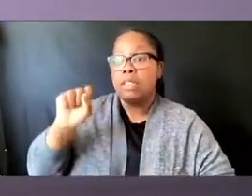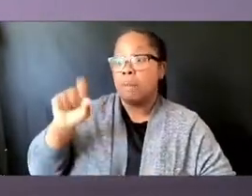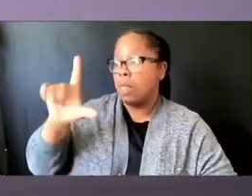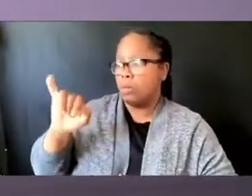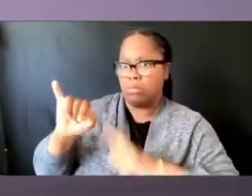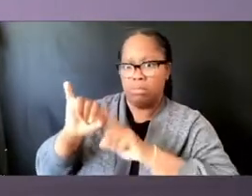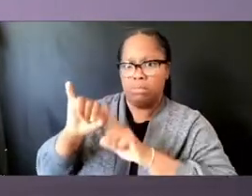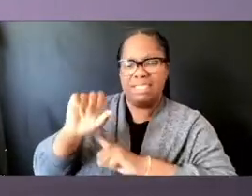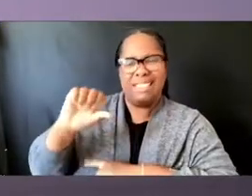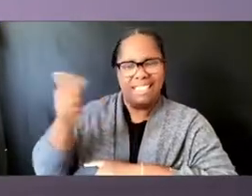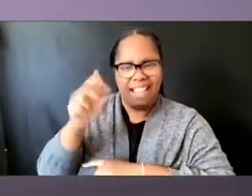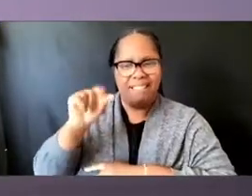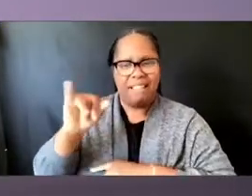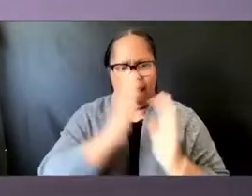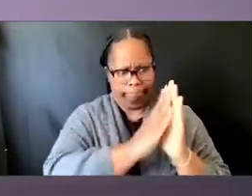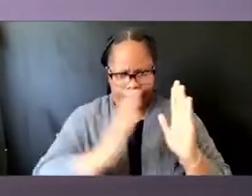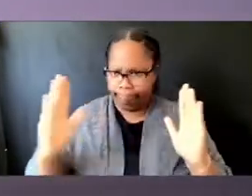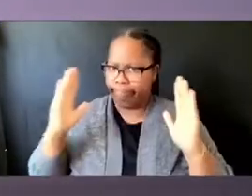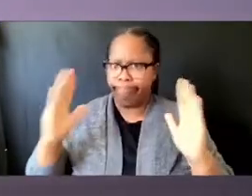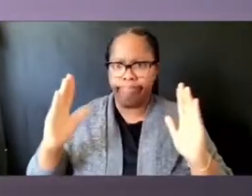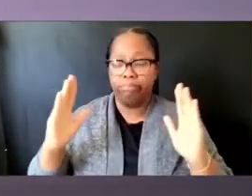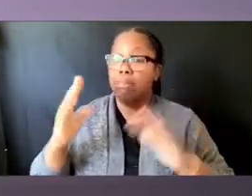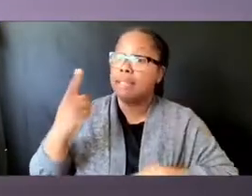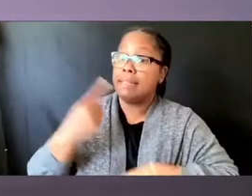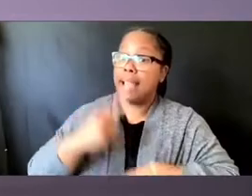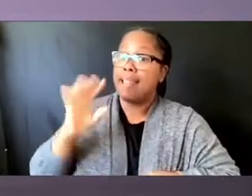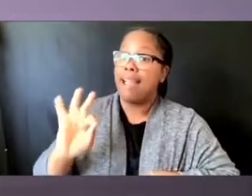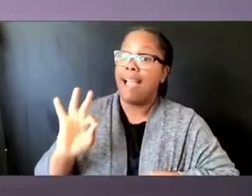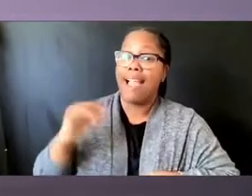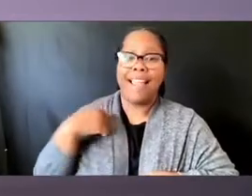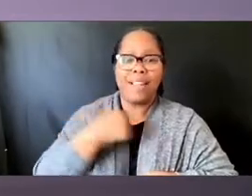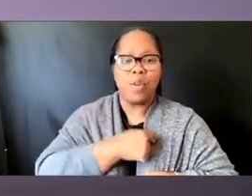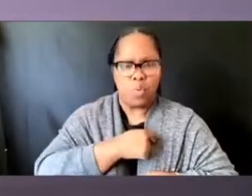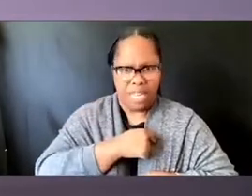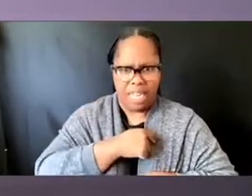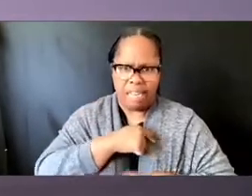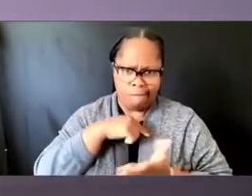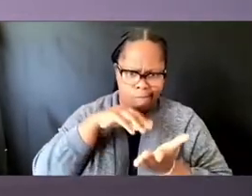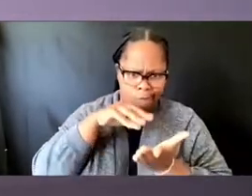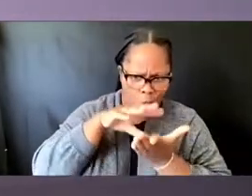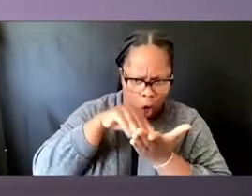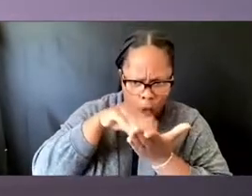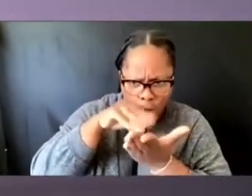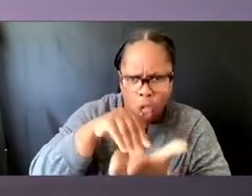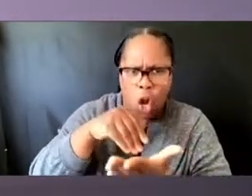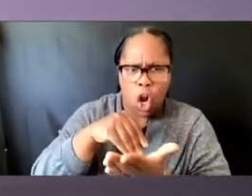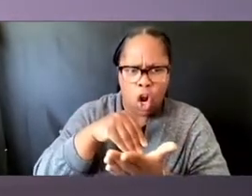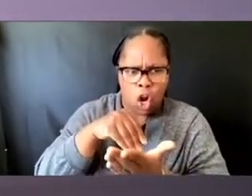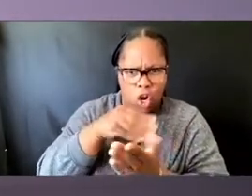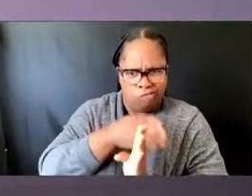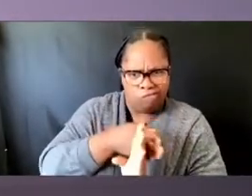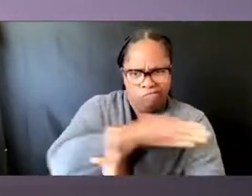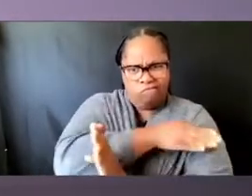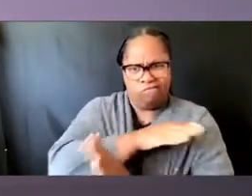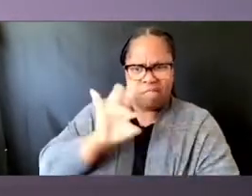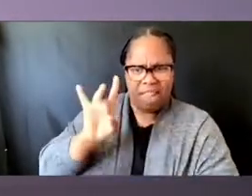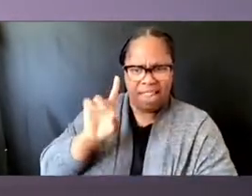Thank you for being part and celebrating our 2022 Summer Leadership Institute Culminating Performance.